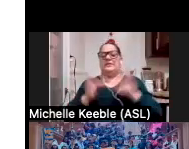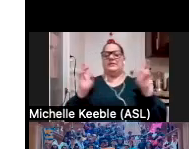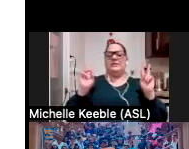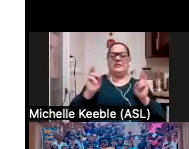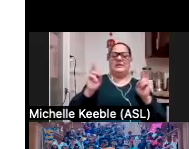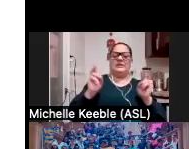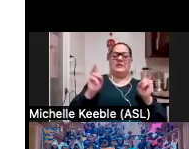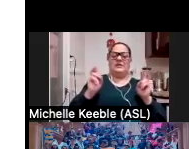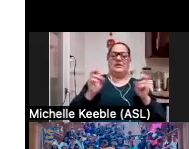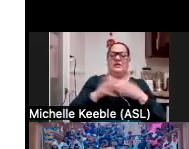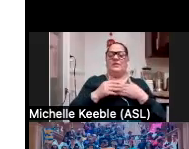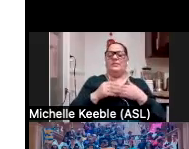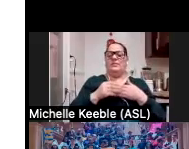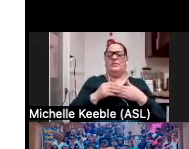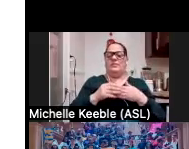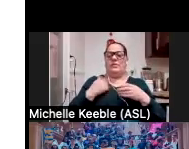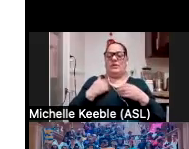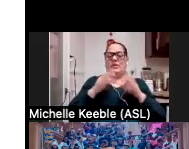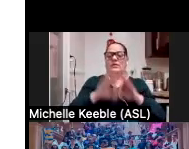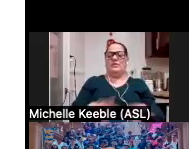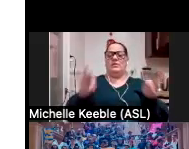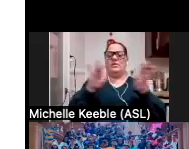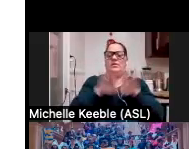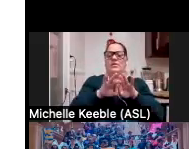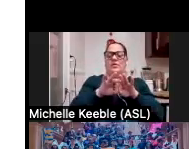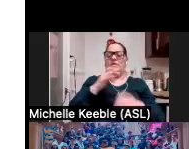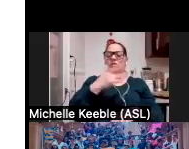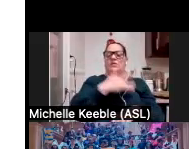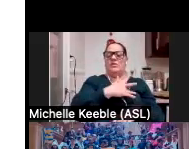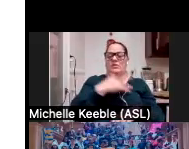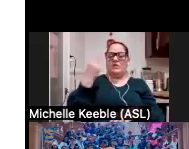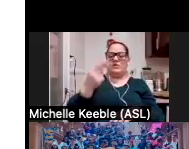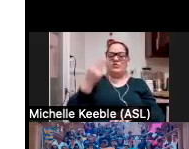complexity and lived experiences at the heart of disability history. So, as you can see from some